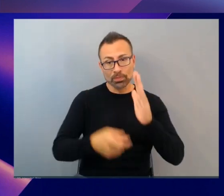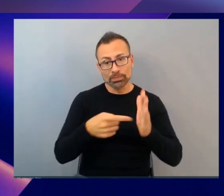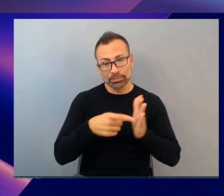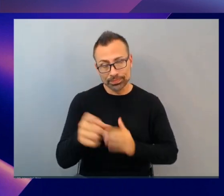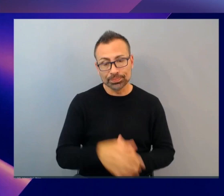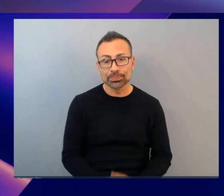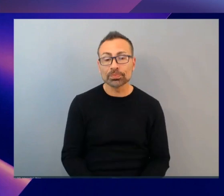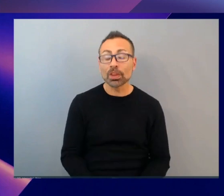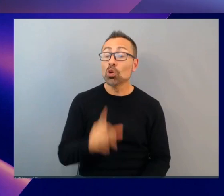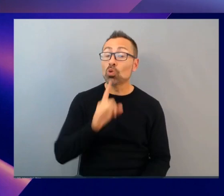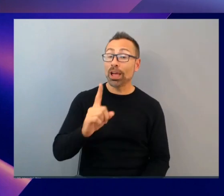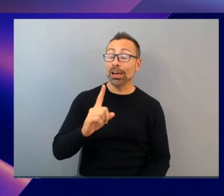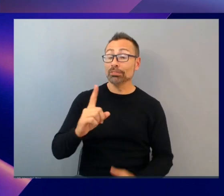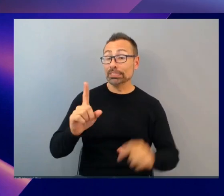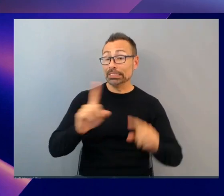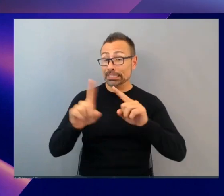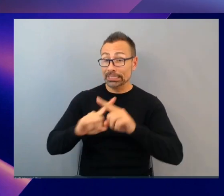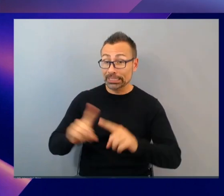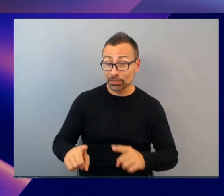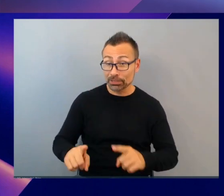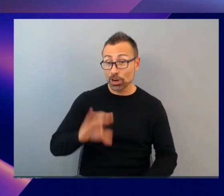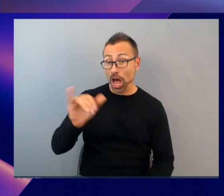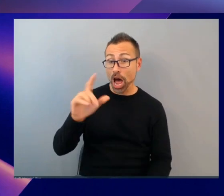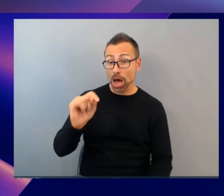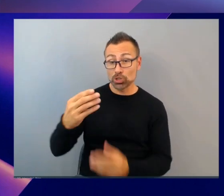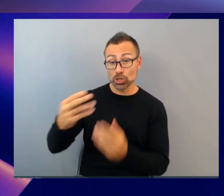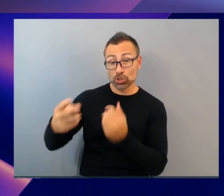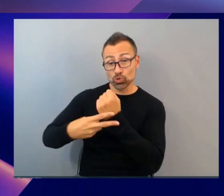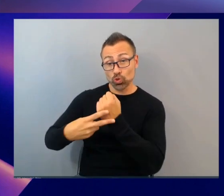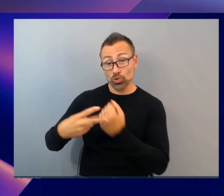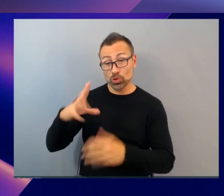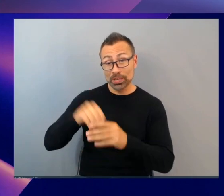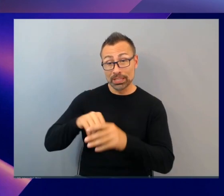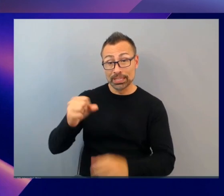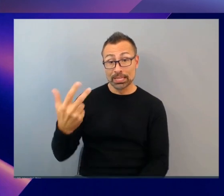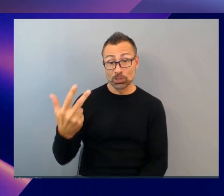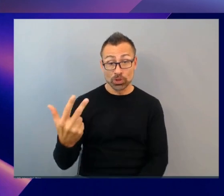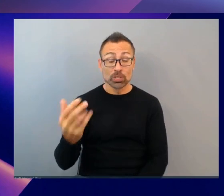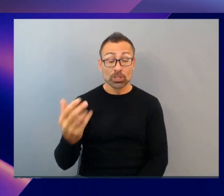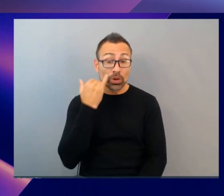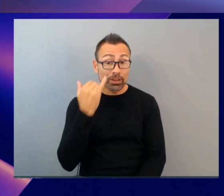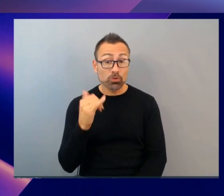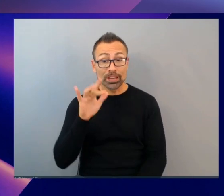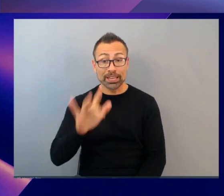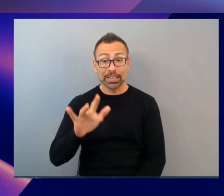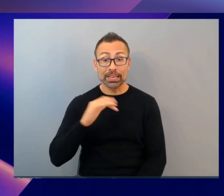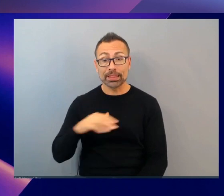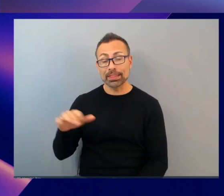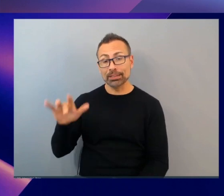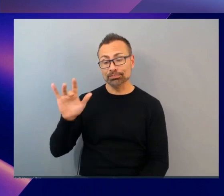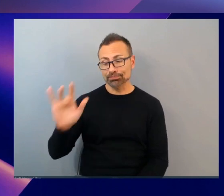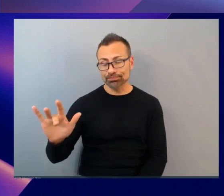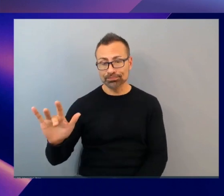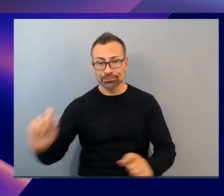and as usual, if we hit the interrogation mark in our game, we can see the object life cycle,